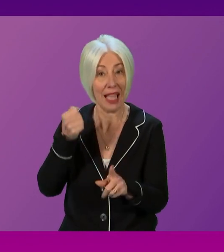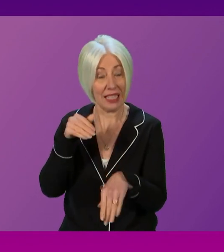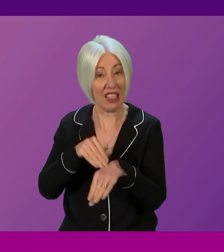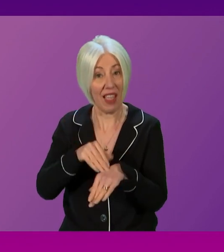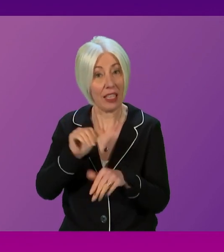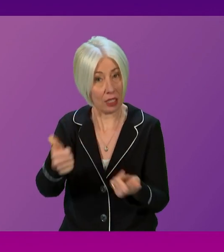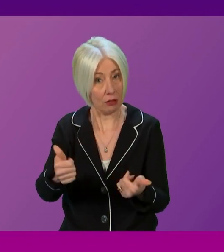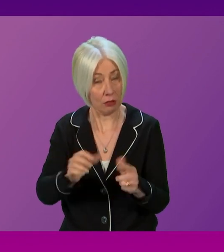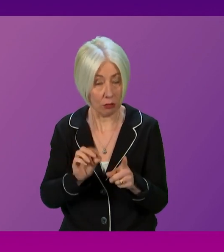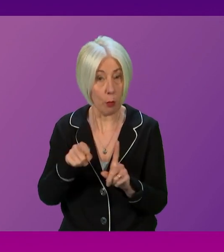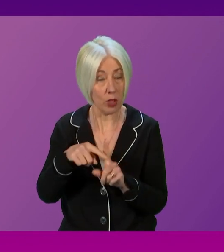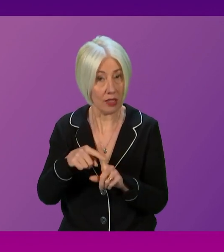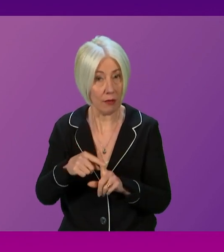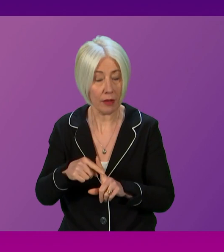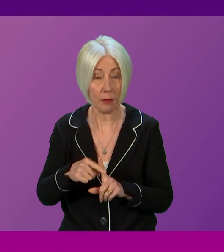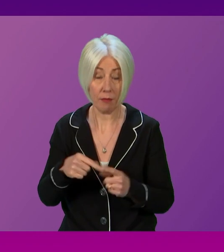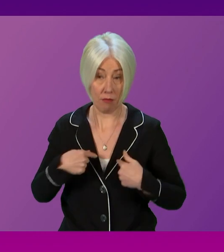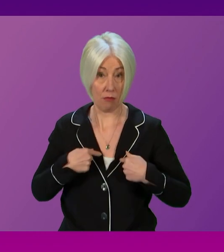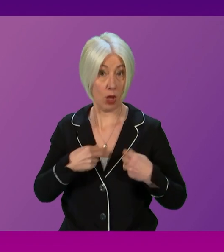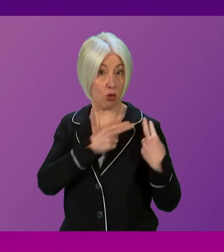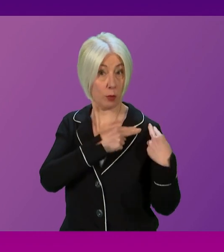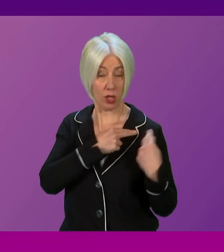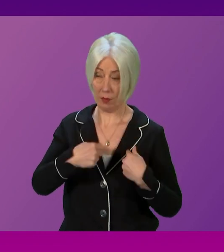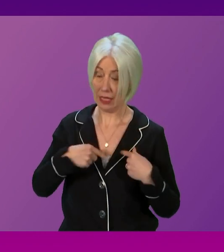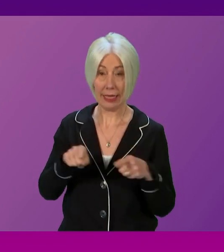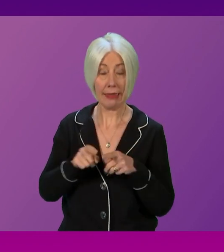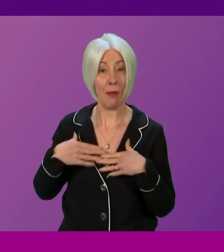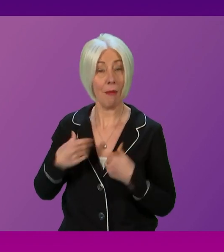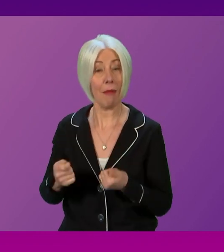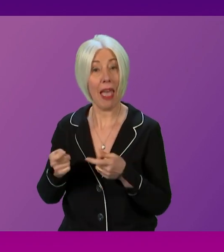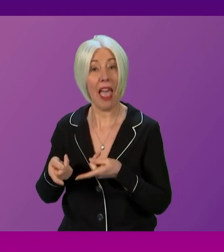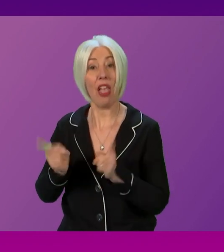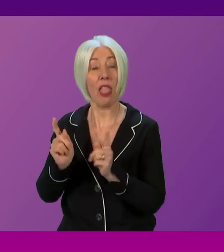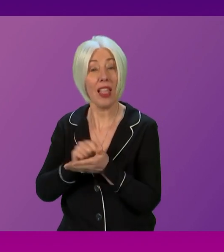Lastly, I take responsibility, as does the health secretary, for NHS Scotland every